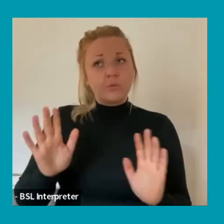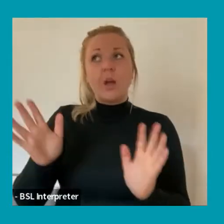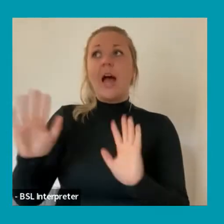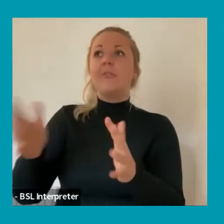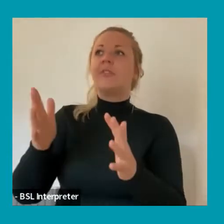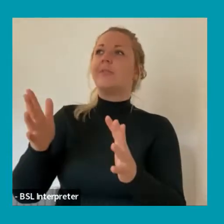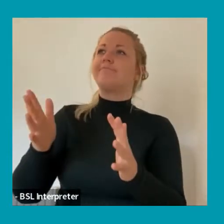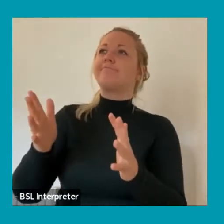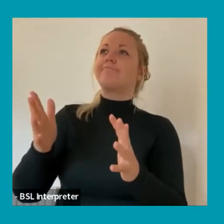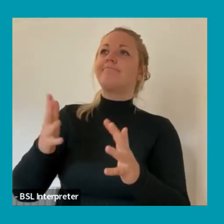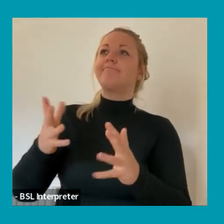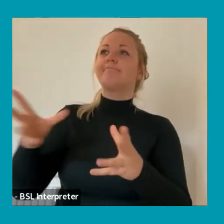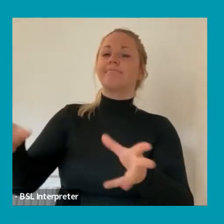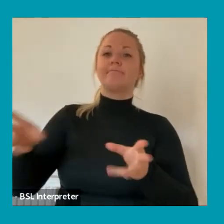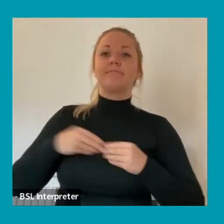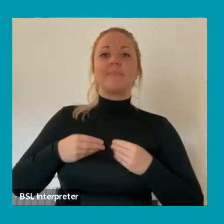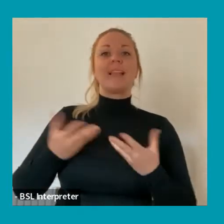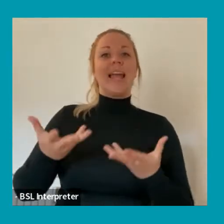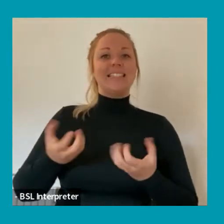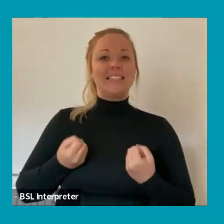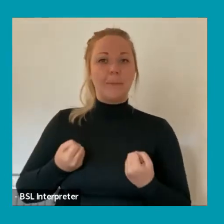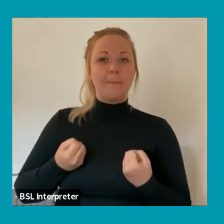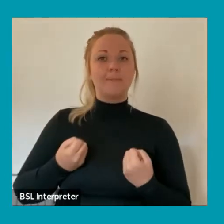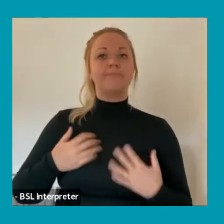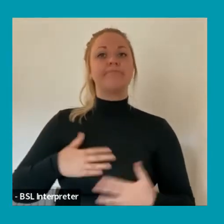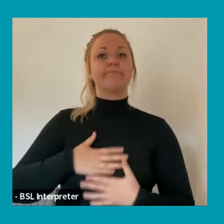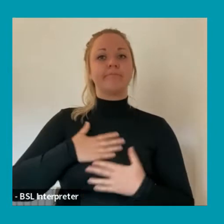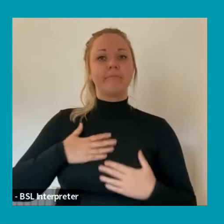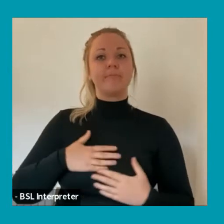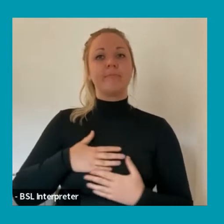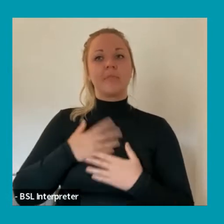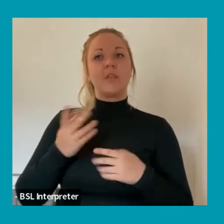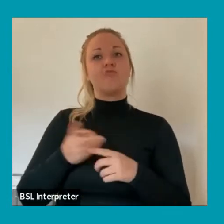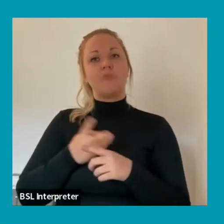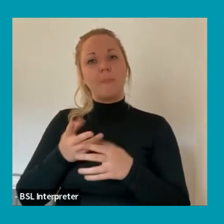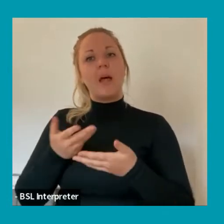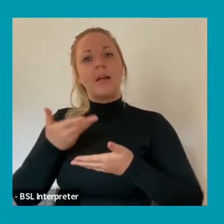So it is very different to you know angry customer calling "I ordered this. Where is it?